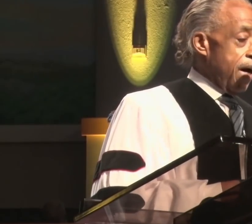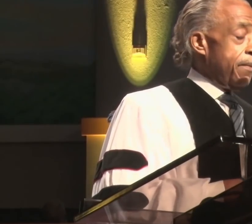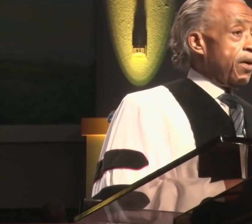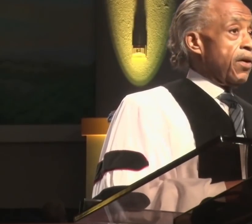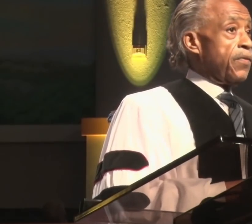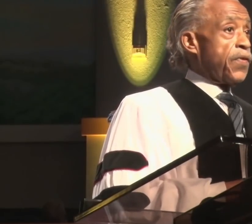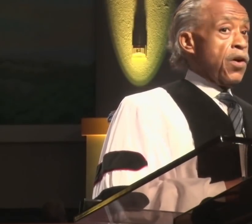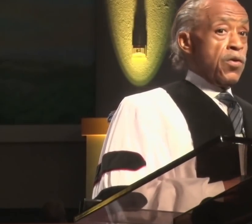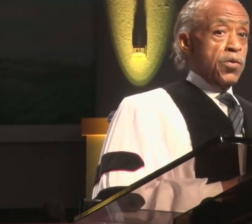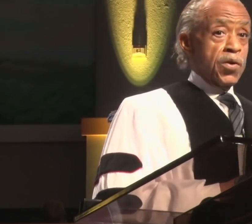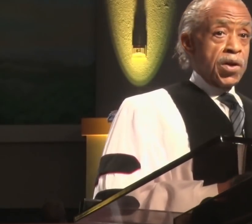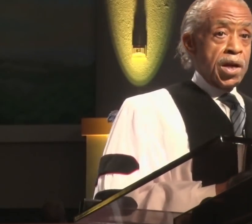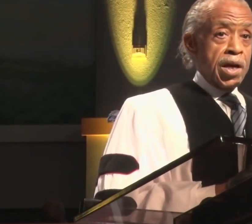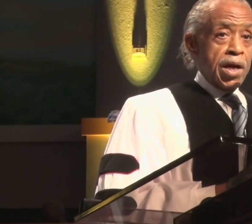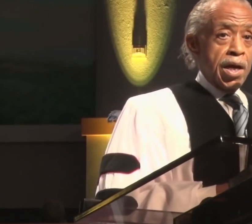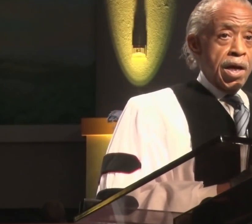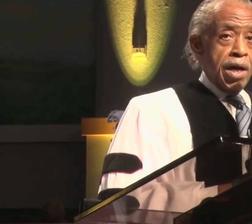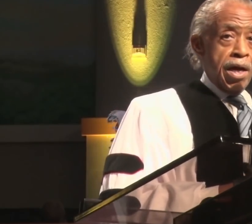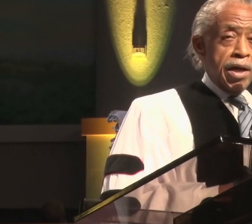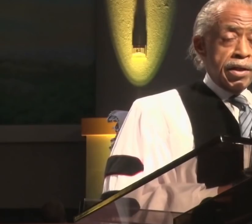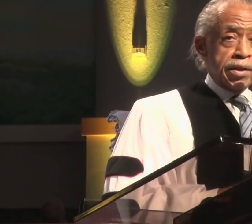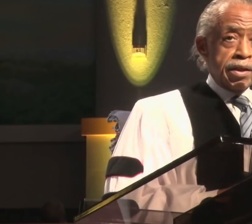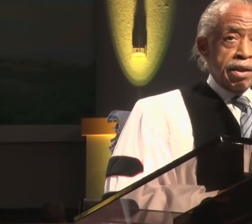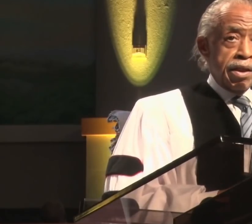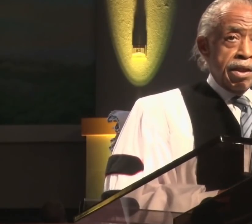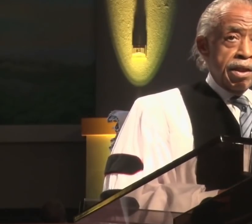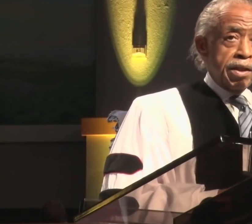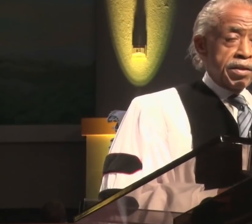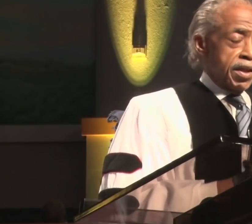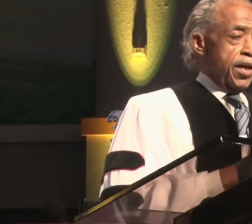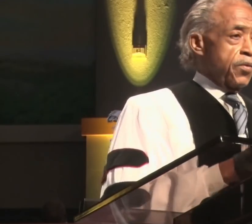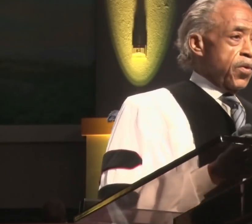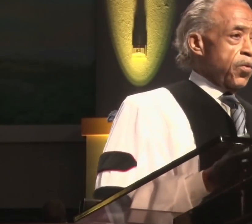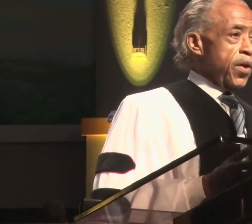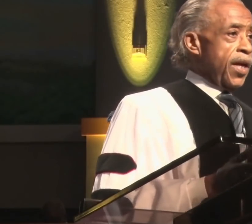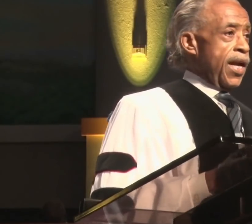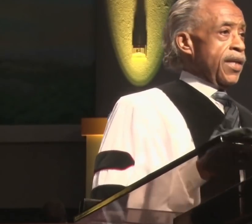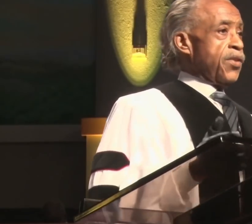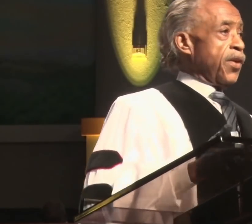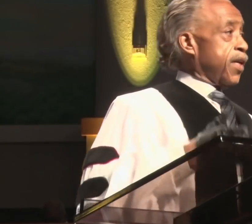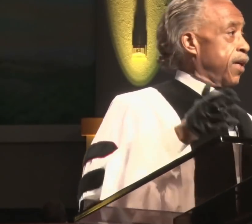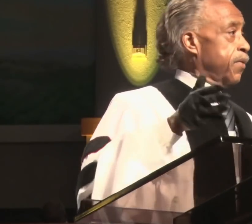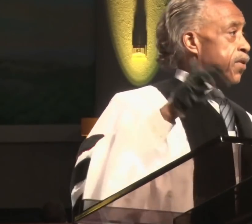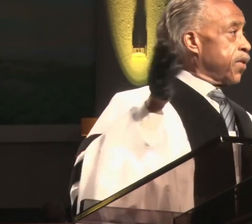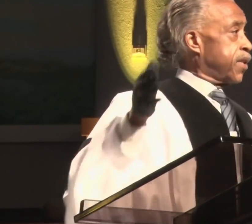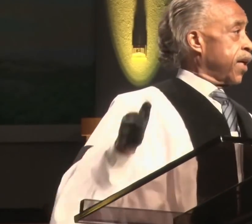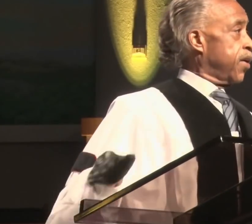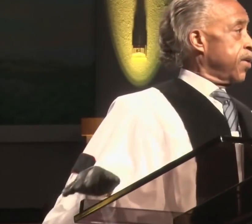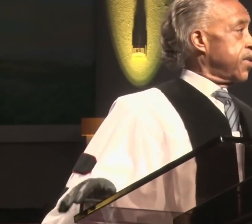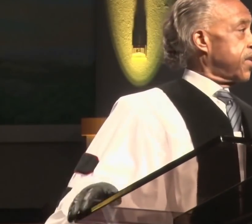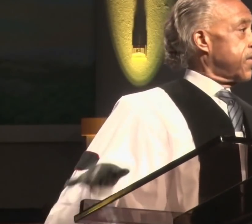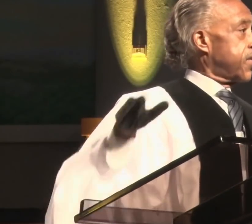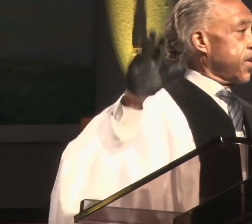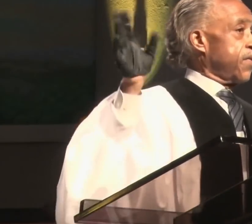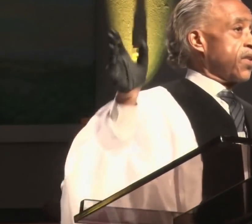I’LL NEVER FORGET LAST WEEK WHEN THE FAMILY THAT WAS THERE TALKED WITH FORMER PRESIDENT OBAMA ON